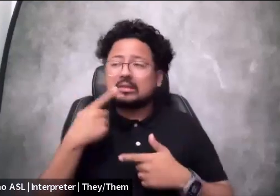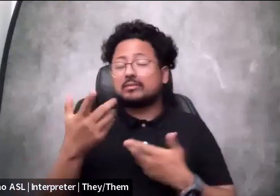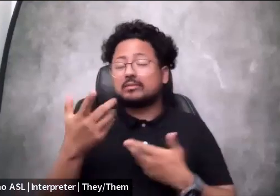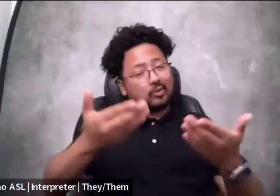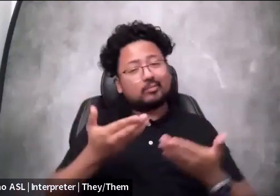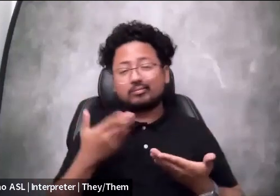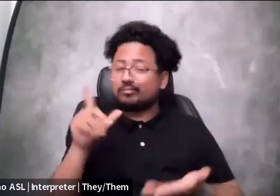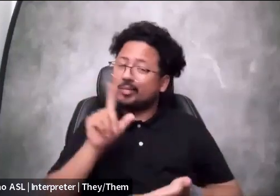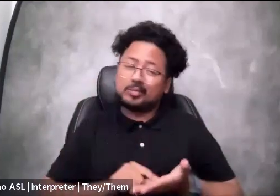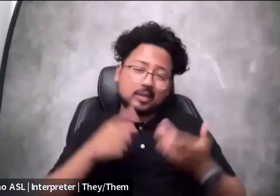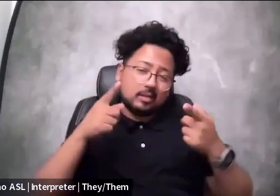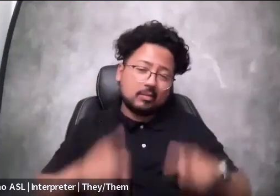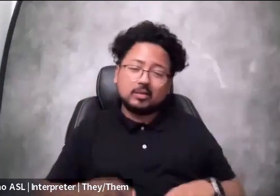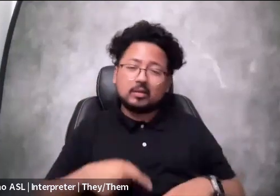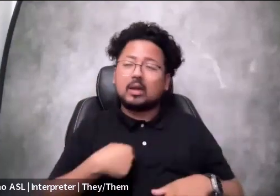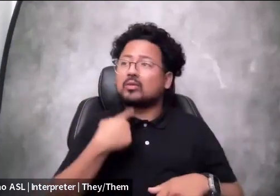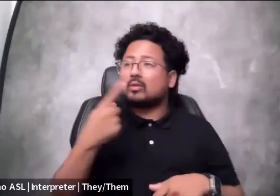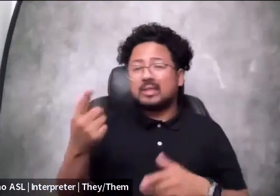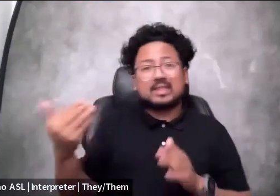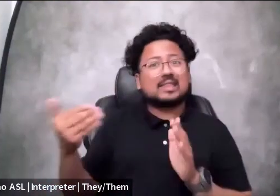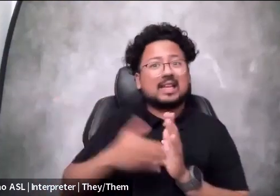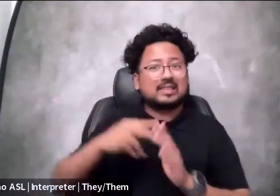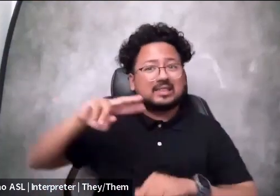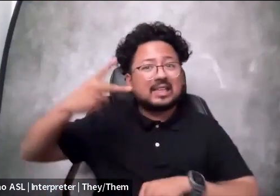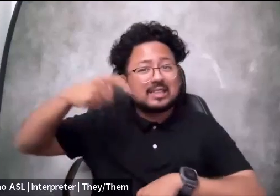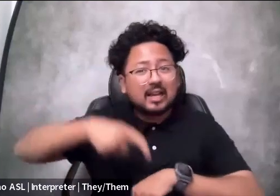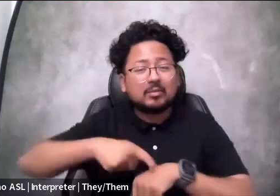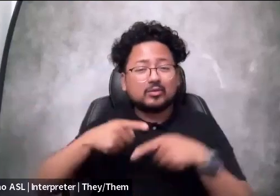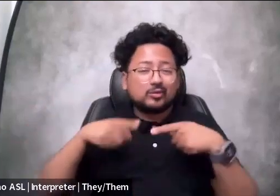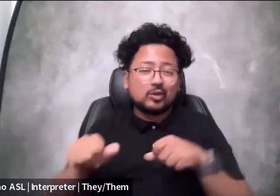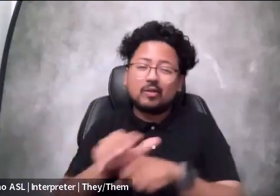And then I talked to my editor again during the pandemic when nothing mattered anymore.